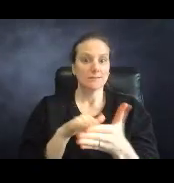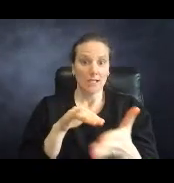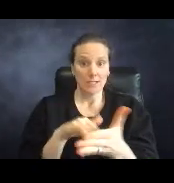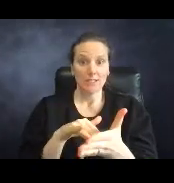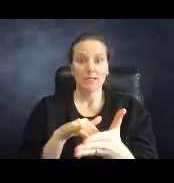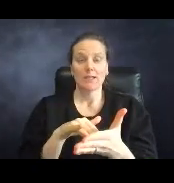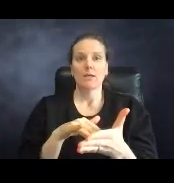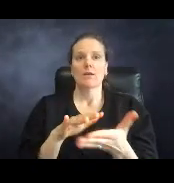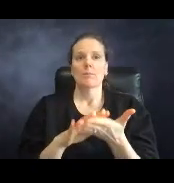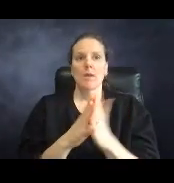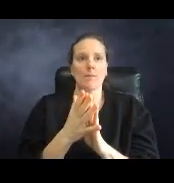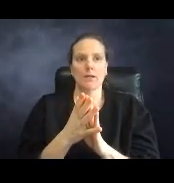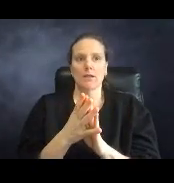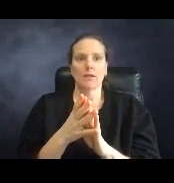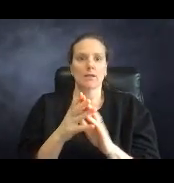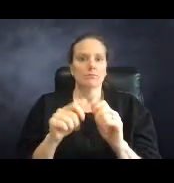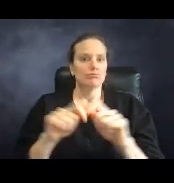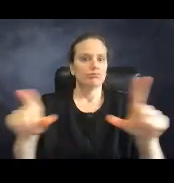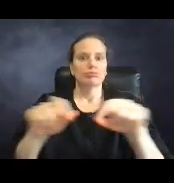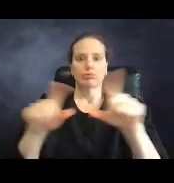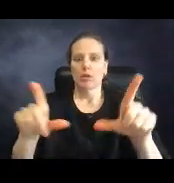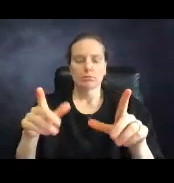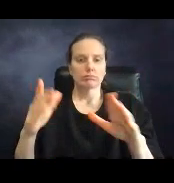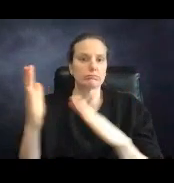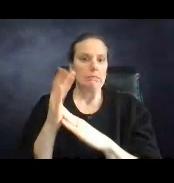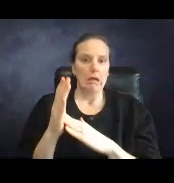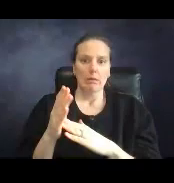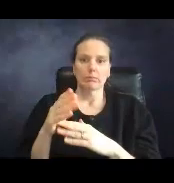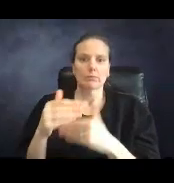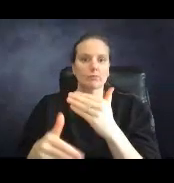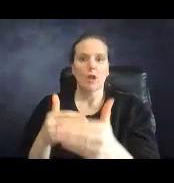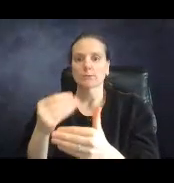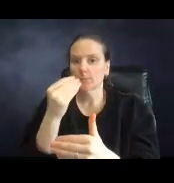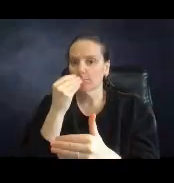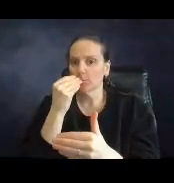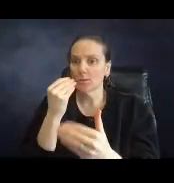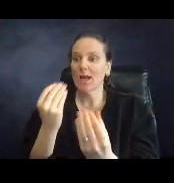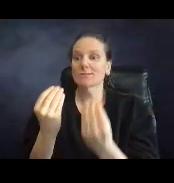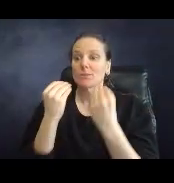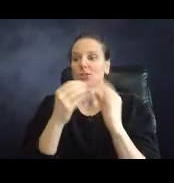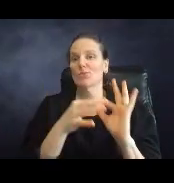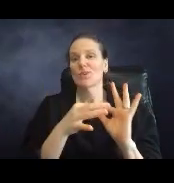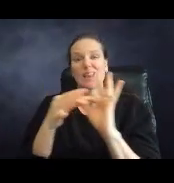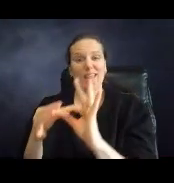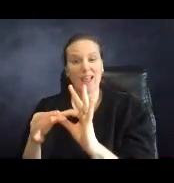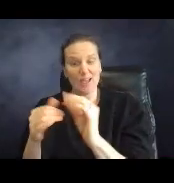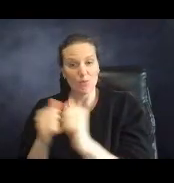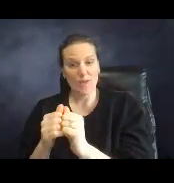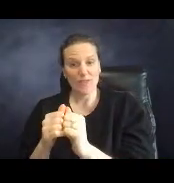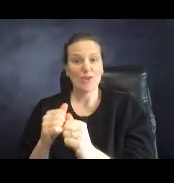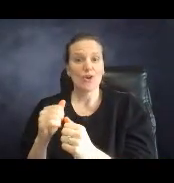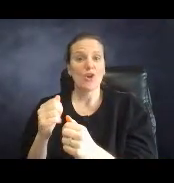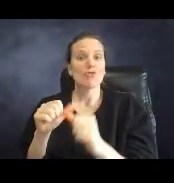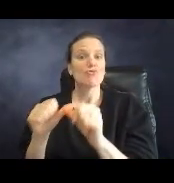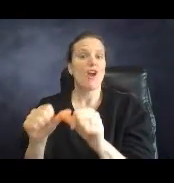they're just keep getting pumped out that ultra processed food consumption is associated with chronic disease. The Refrigerator that's gonna go back to bottom,